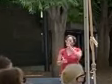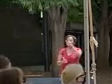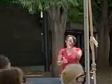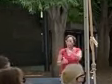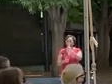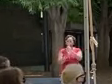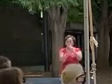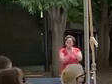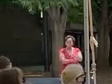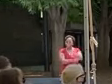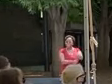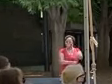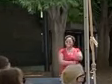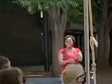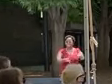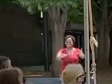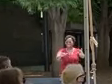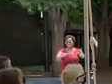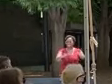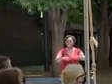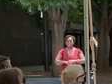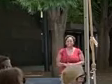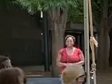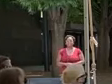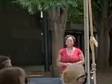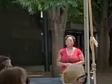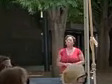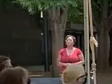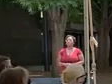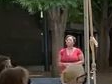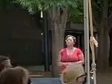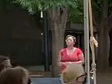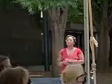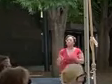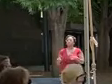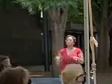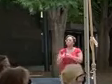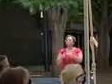We are at the site of the Franklin Delano Roosevelt Memorial.